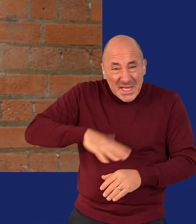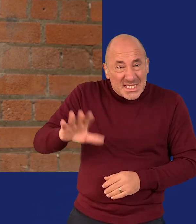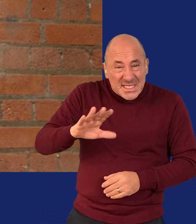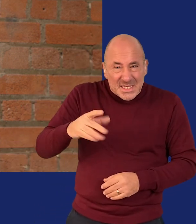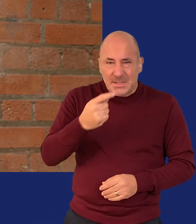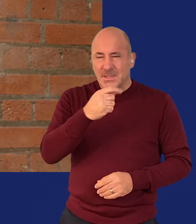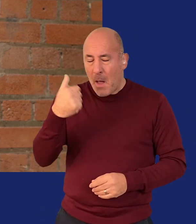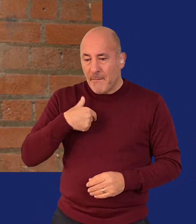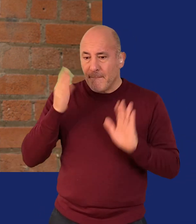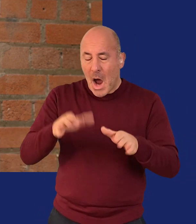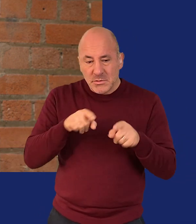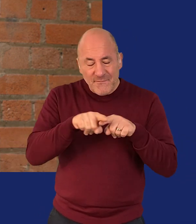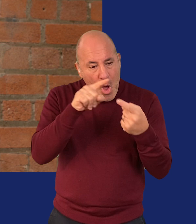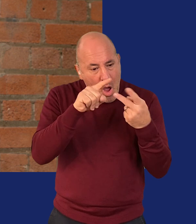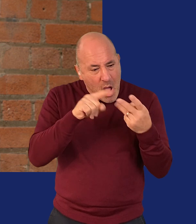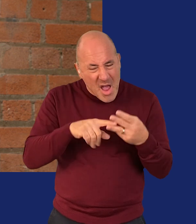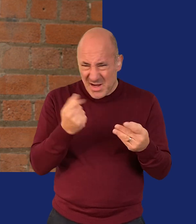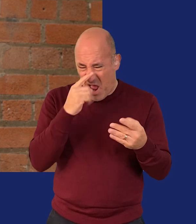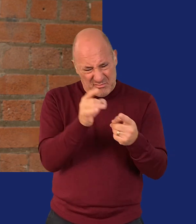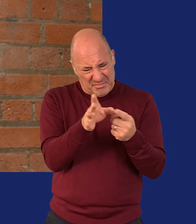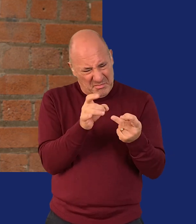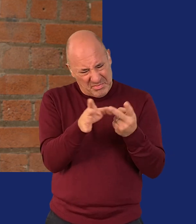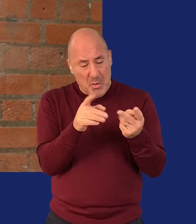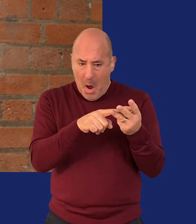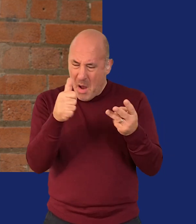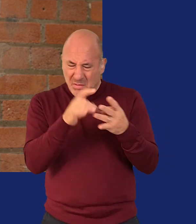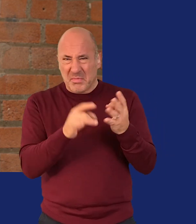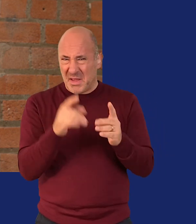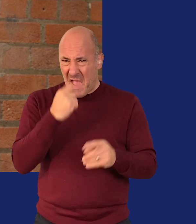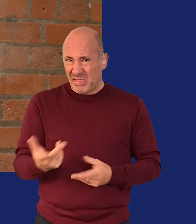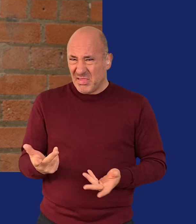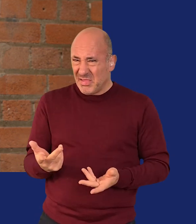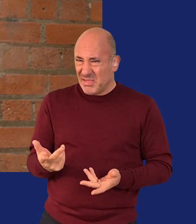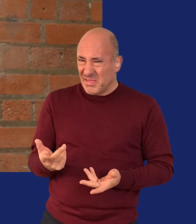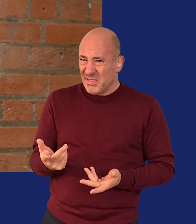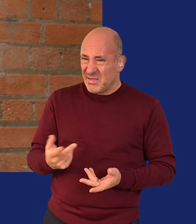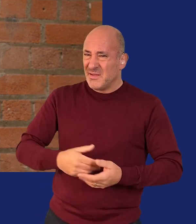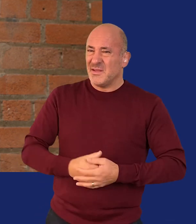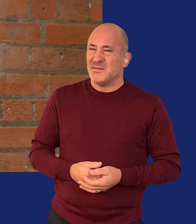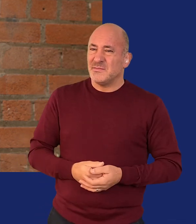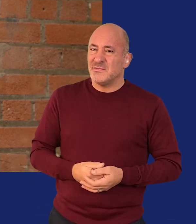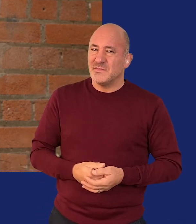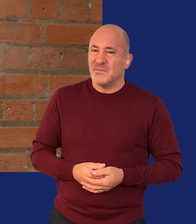I think we just need to get unstuck with some of our requirements mm-Hmm.